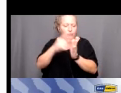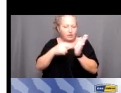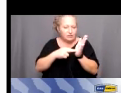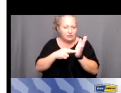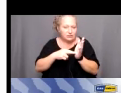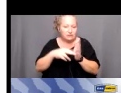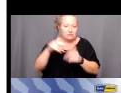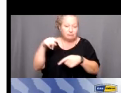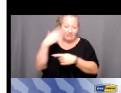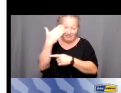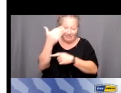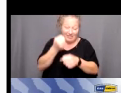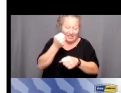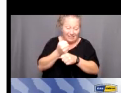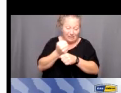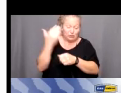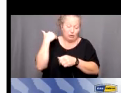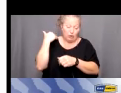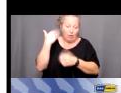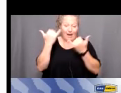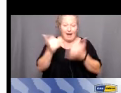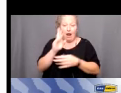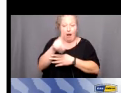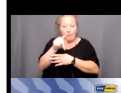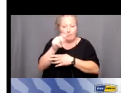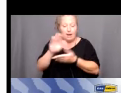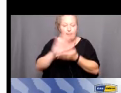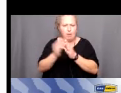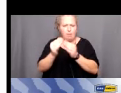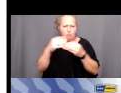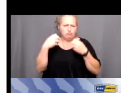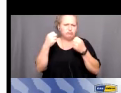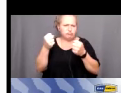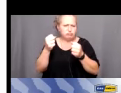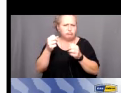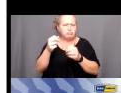We did this over 15 years ago, and have updated and strengthened the regulation twice since then.